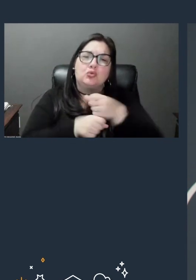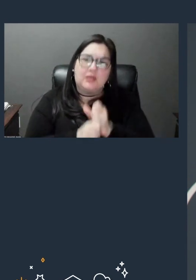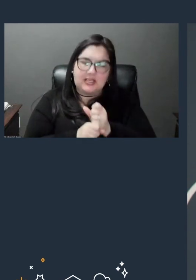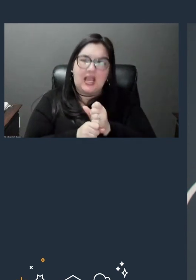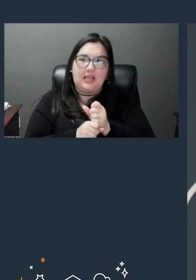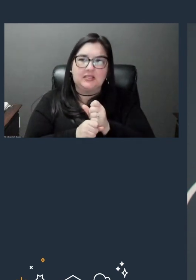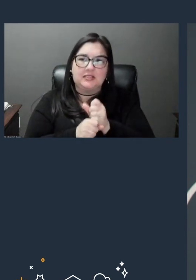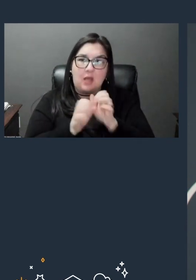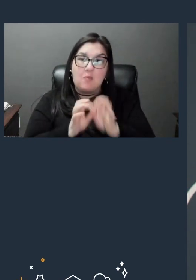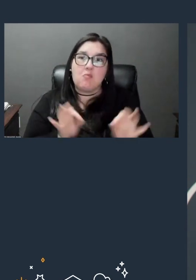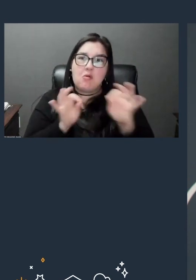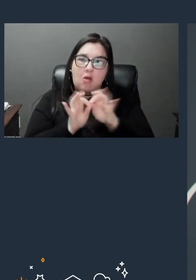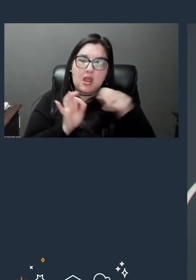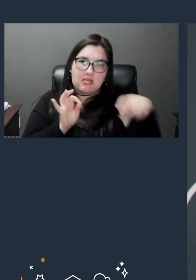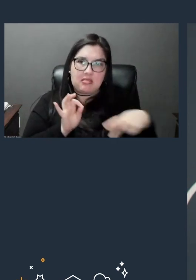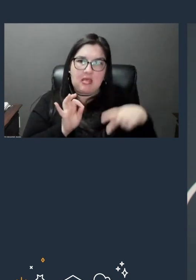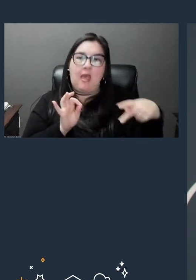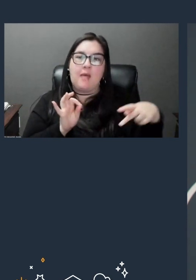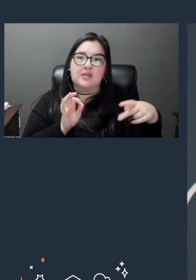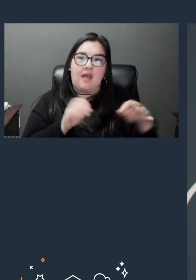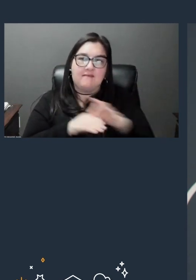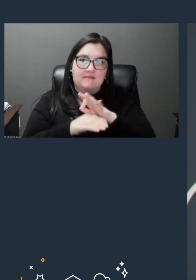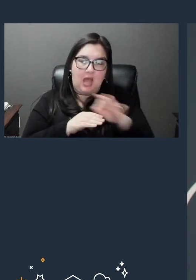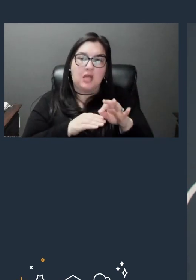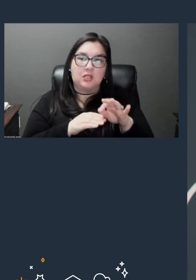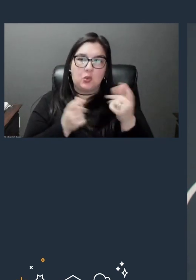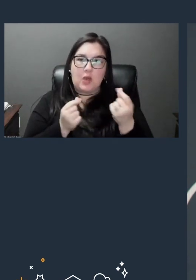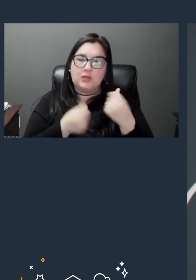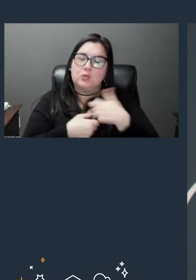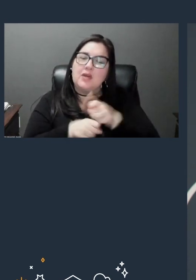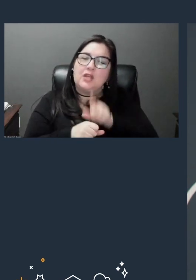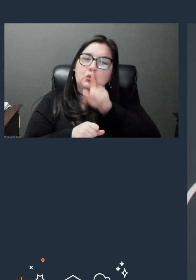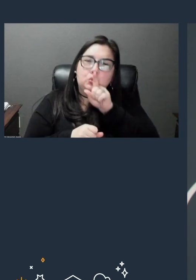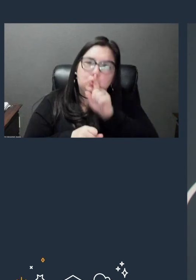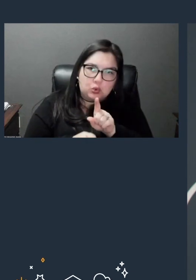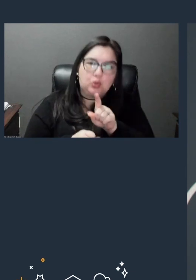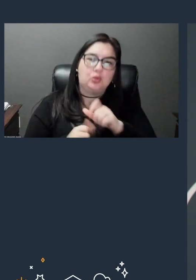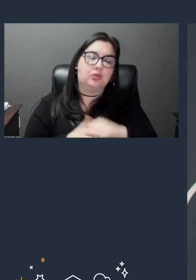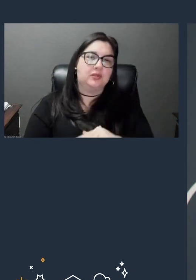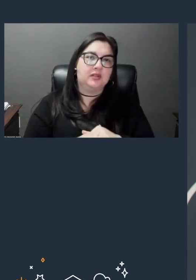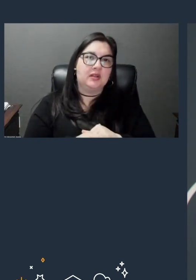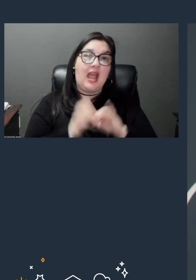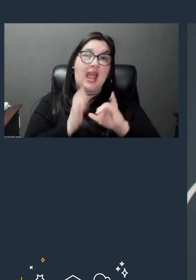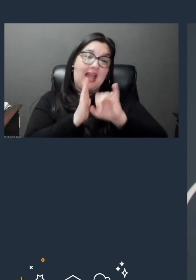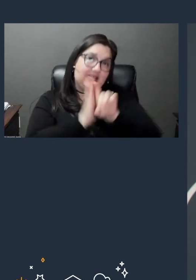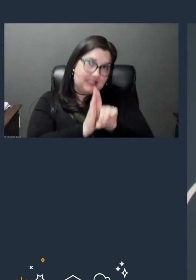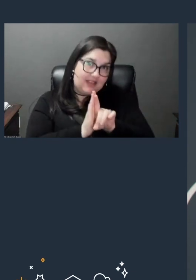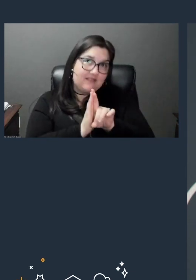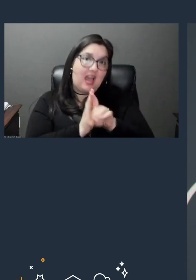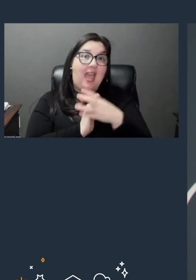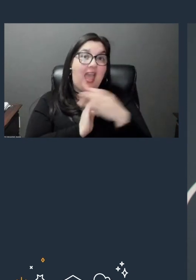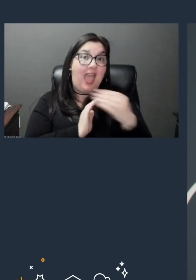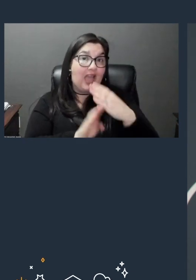And what that would do is to ensure that you identify and prevent any duplicate requests,